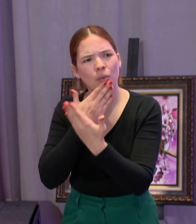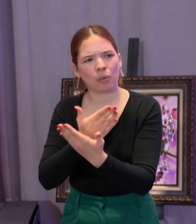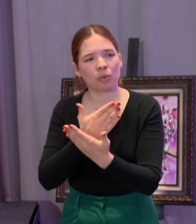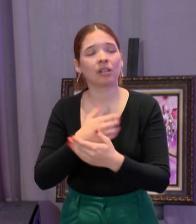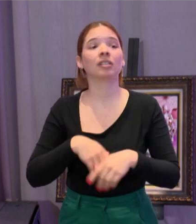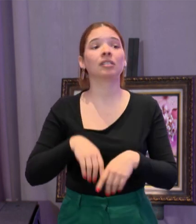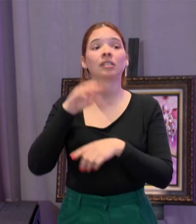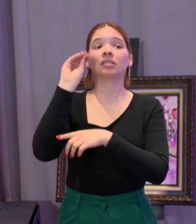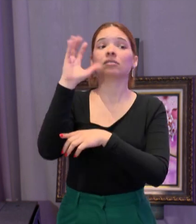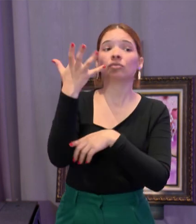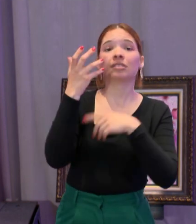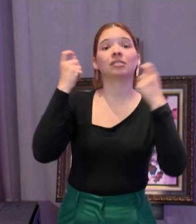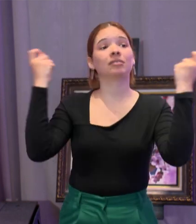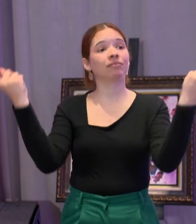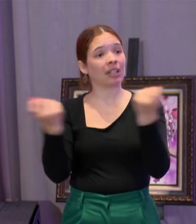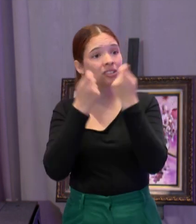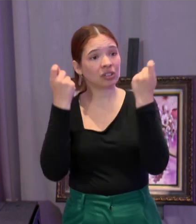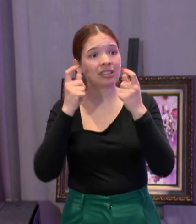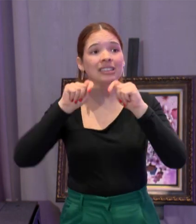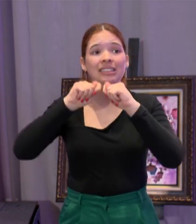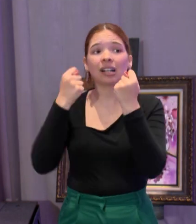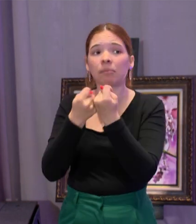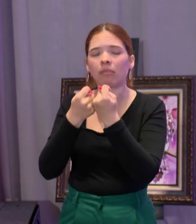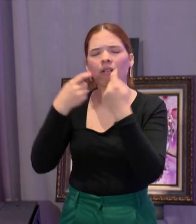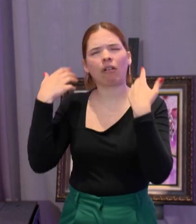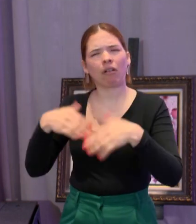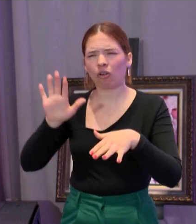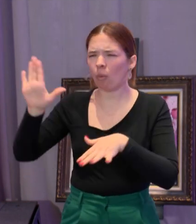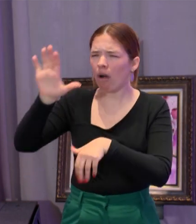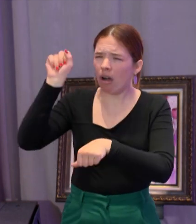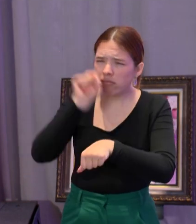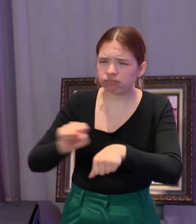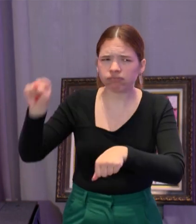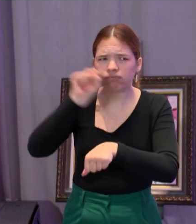BLOSSOM FESTIVAL'S TEAM. THEY WORK SO HARD ALL YEAR ROUND. IT IS -- YOU KNOW, IT IS --